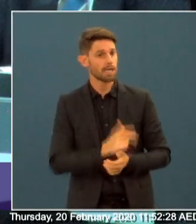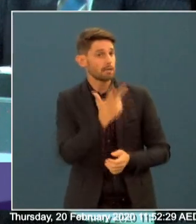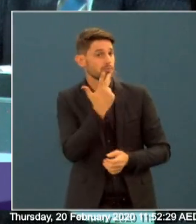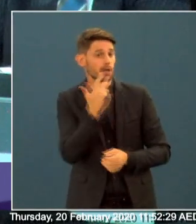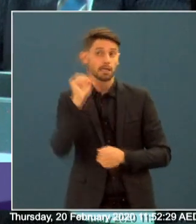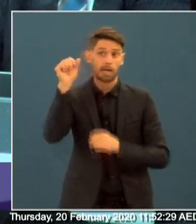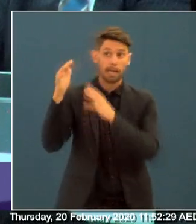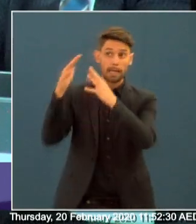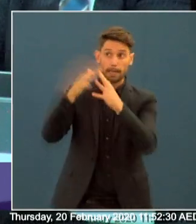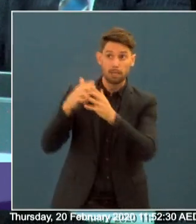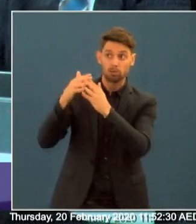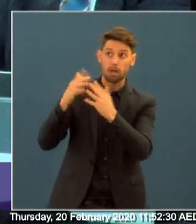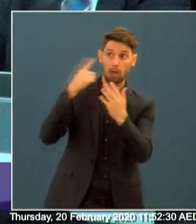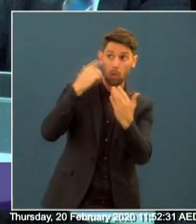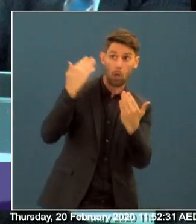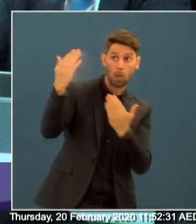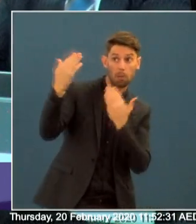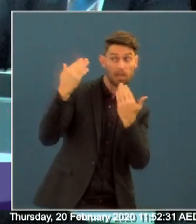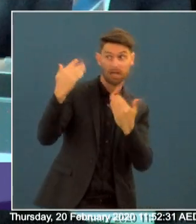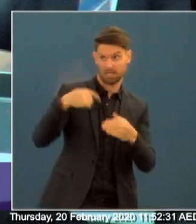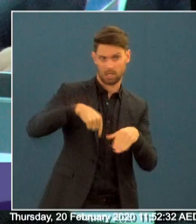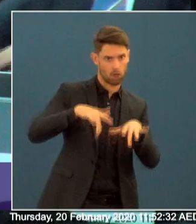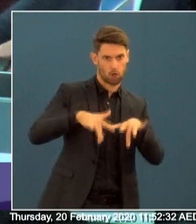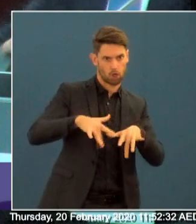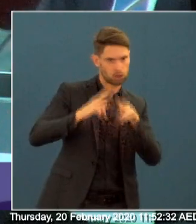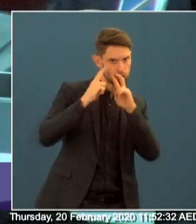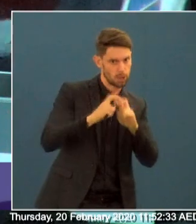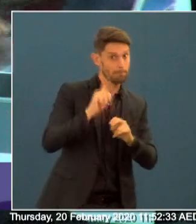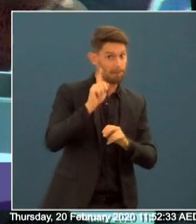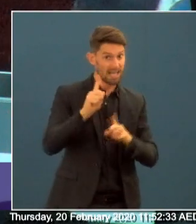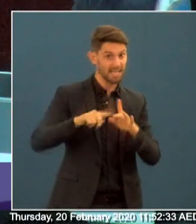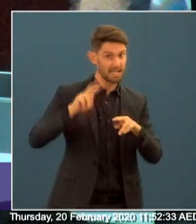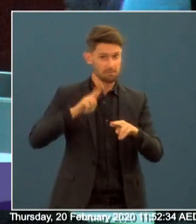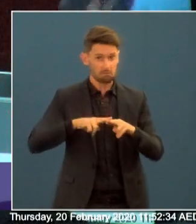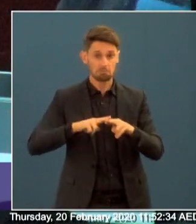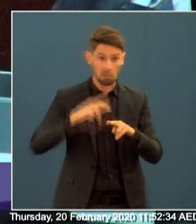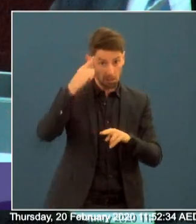be indicative of the experience in Australia,